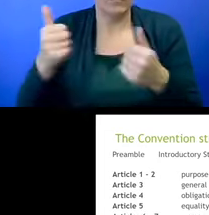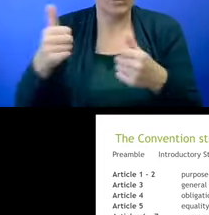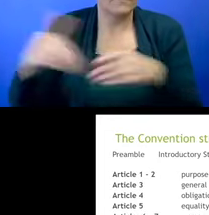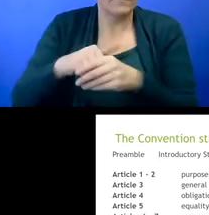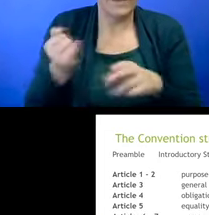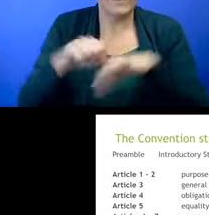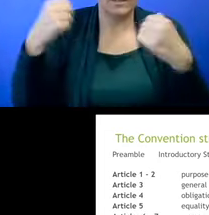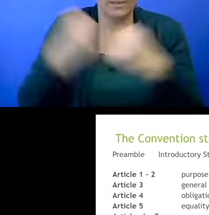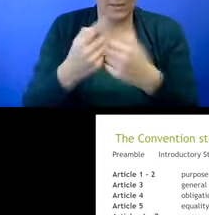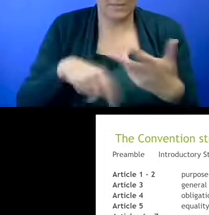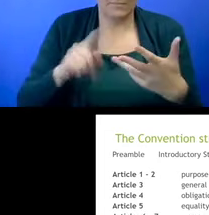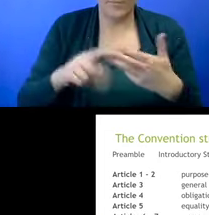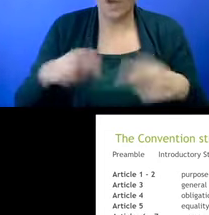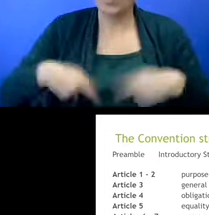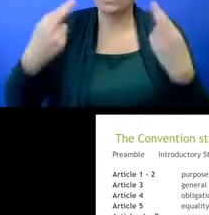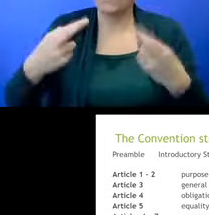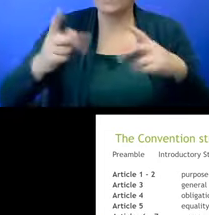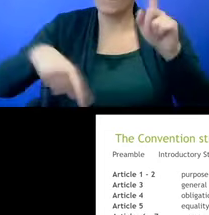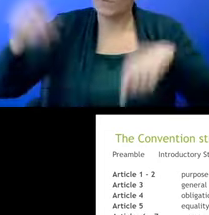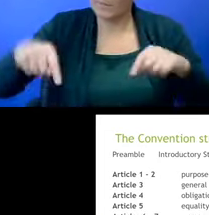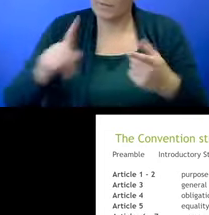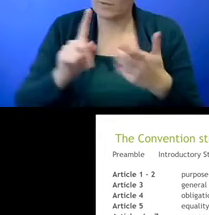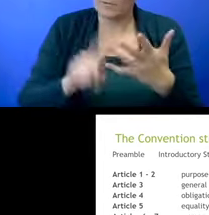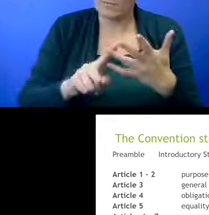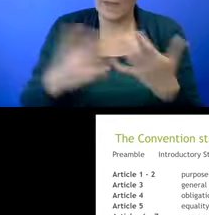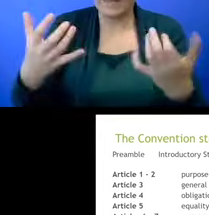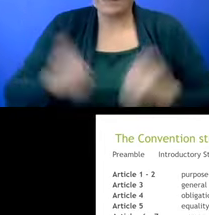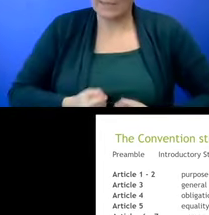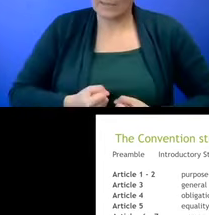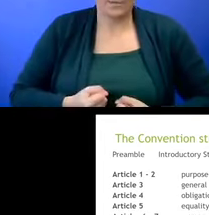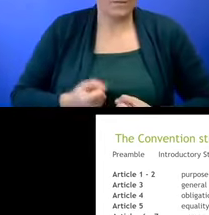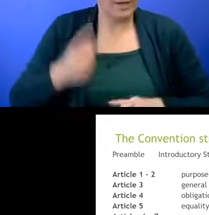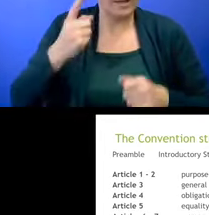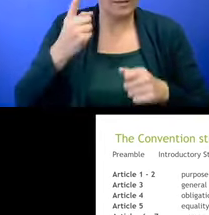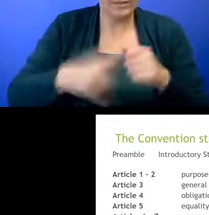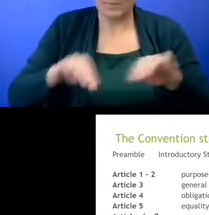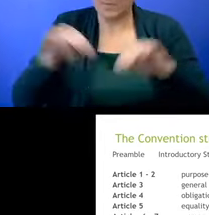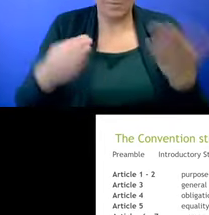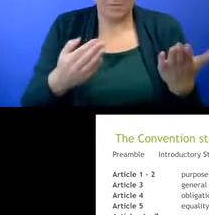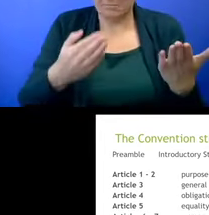respect for difference, and acceptance of disabled people as part of human diversity;